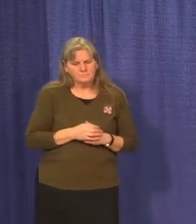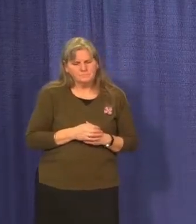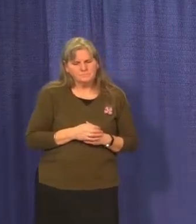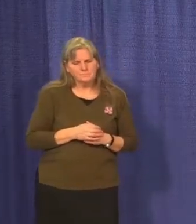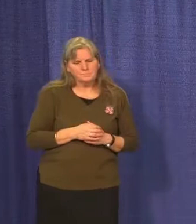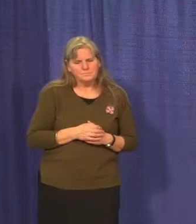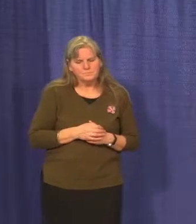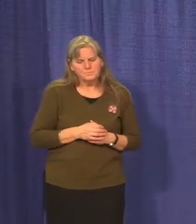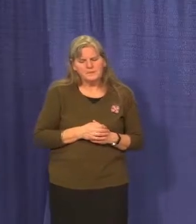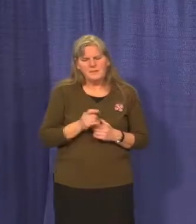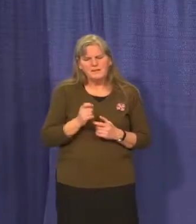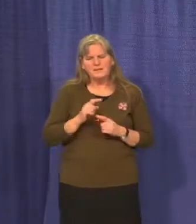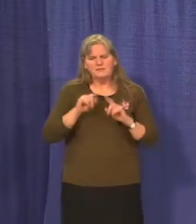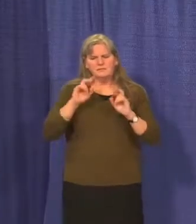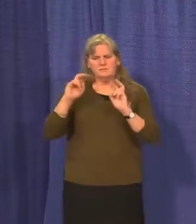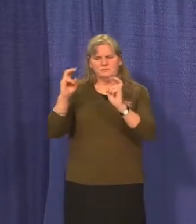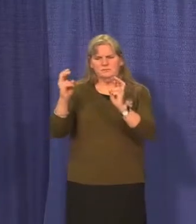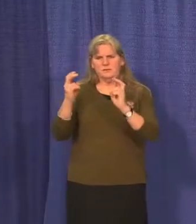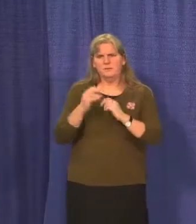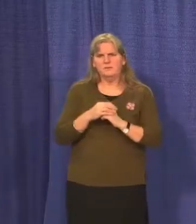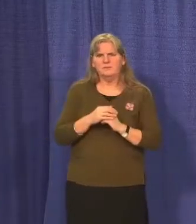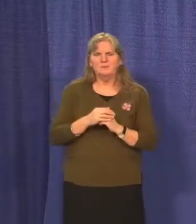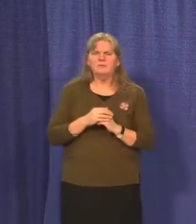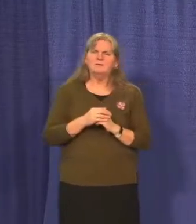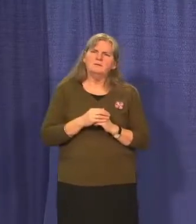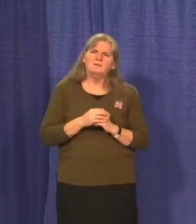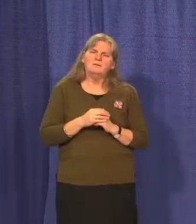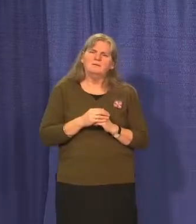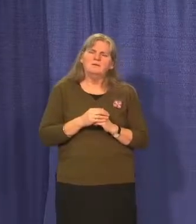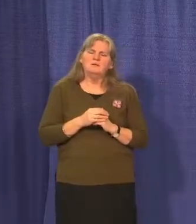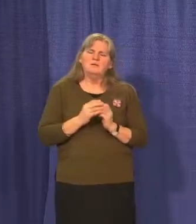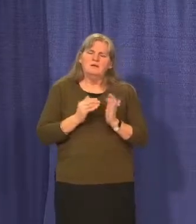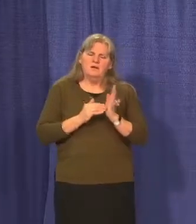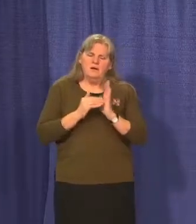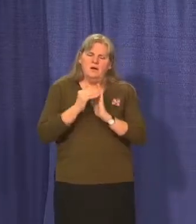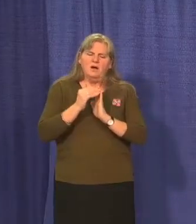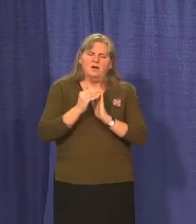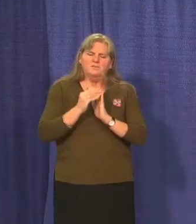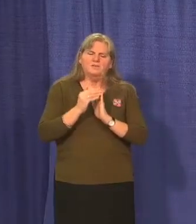question, all just changed topics a little bit. A frequent question we are